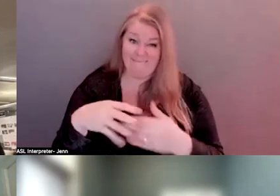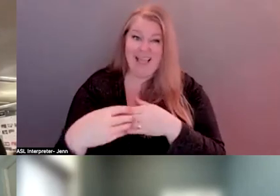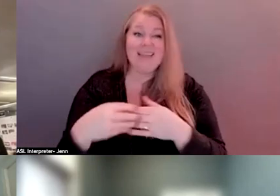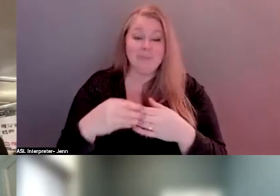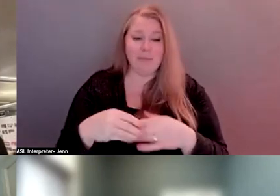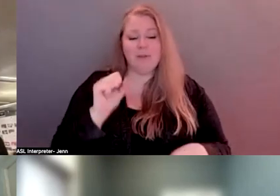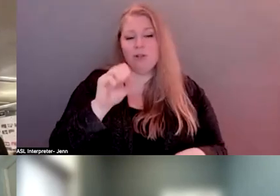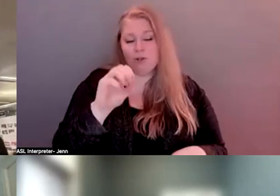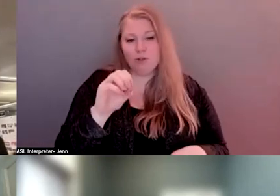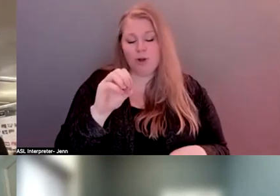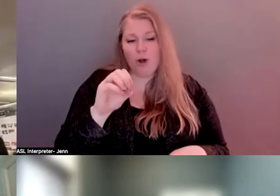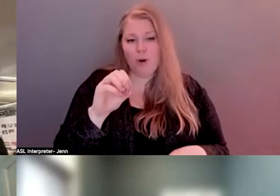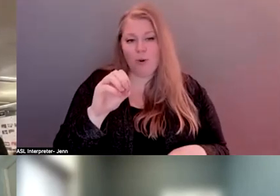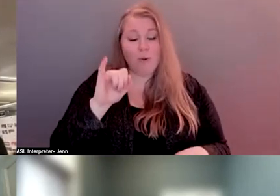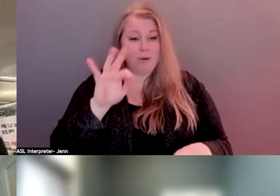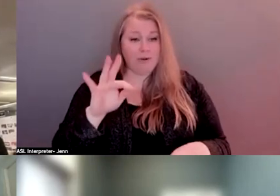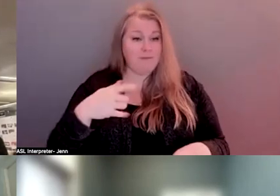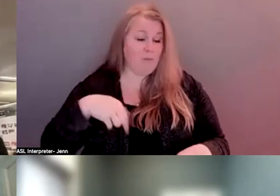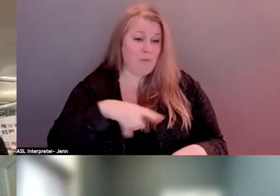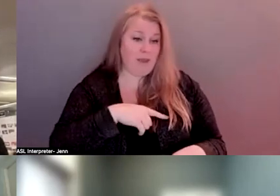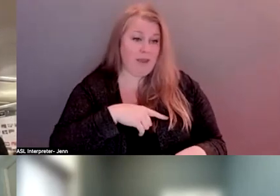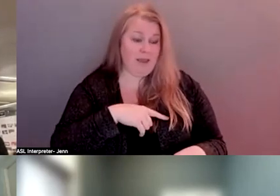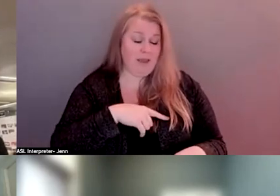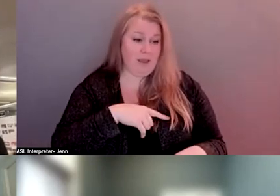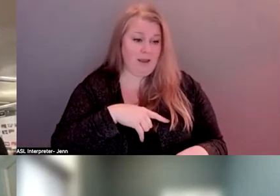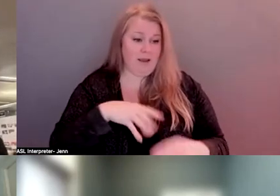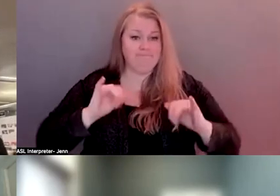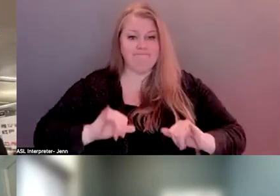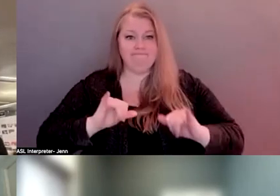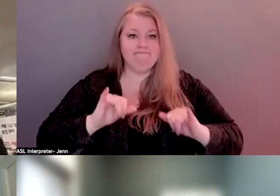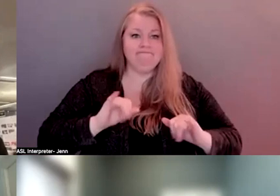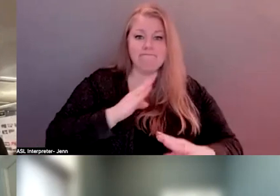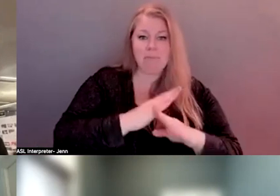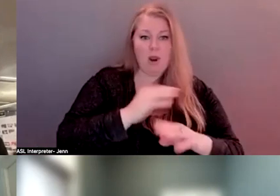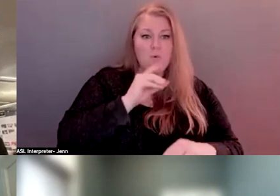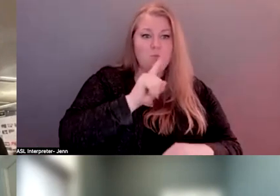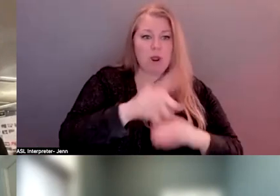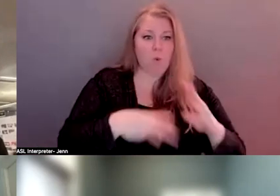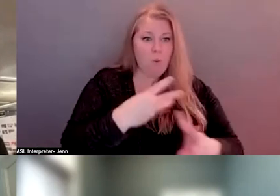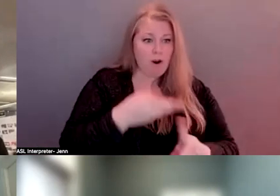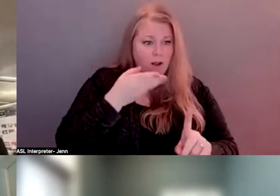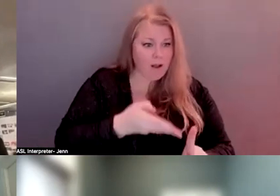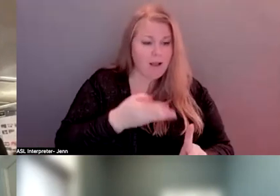that if we find ourselves with a barrier in the real world, can we use this technology